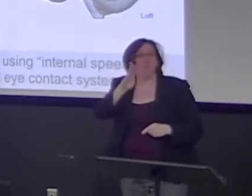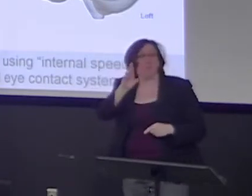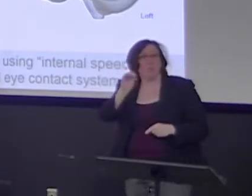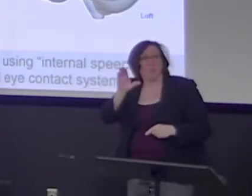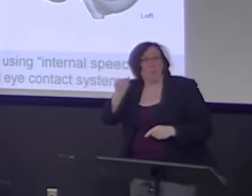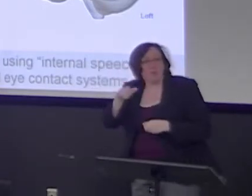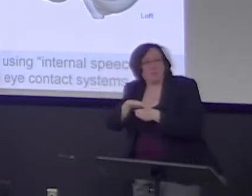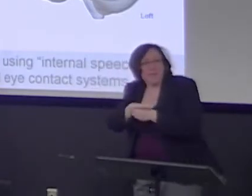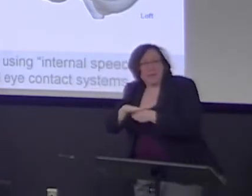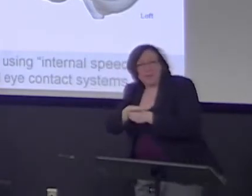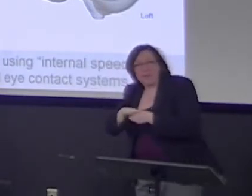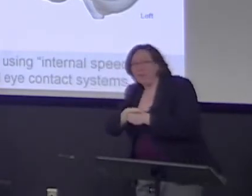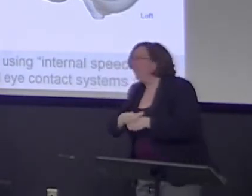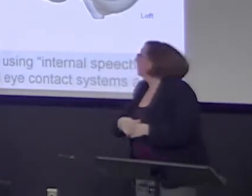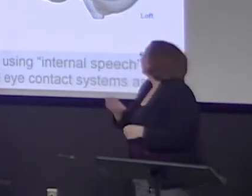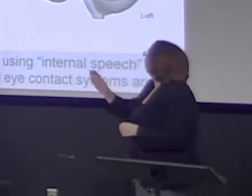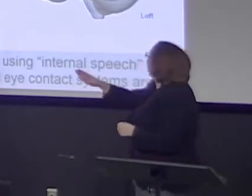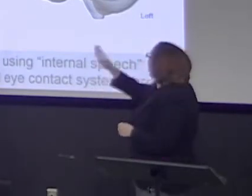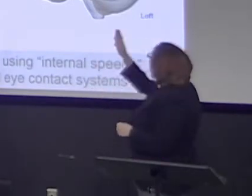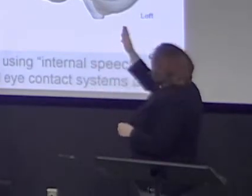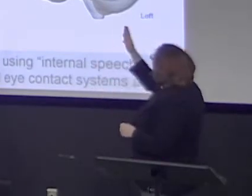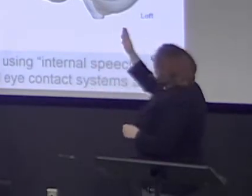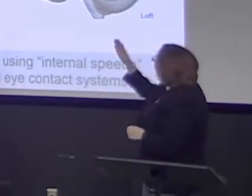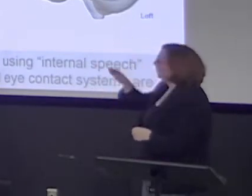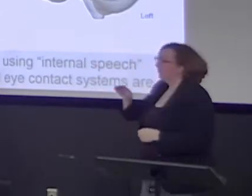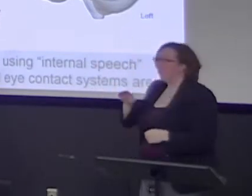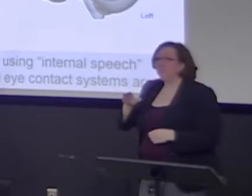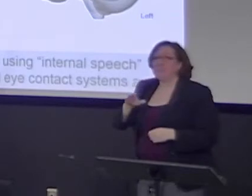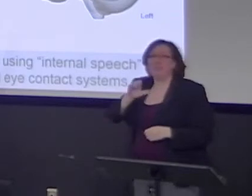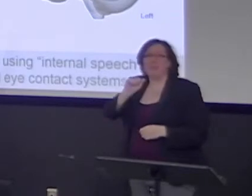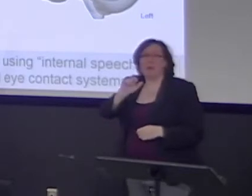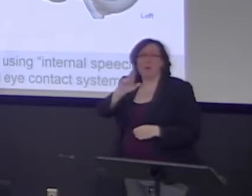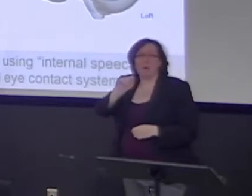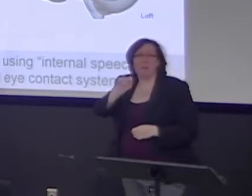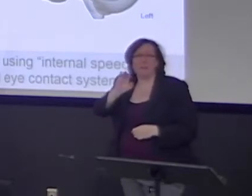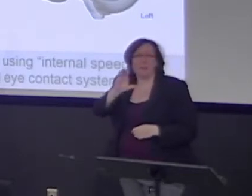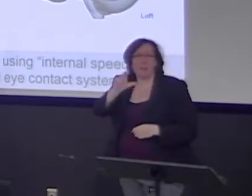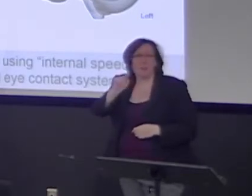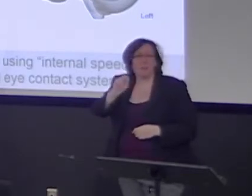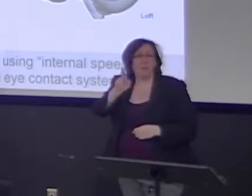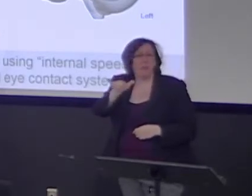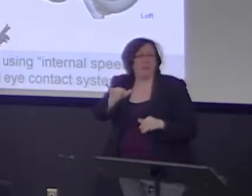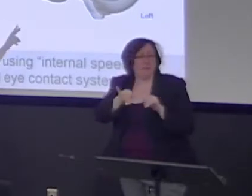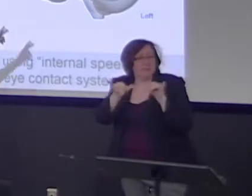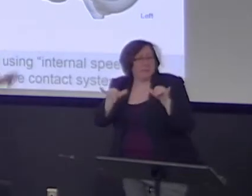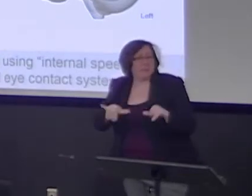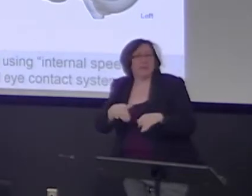the articulatory system associated with motor aspects of speech production,